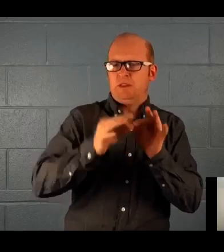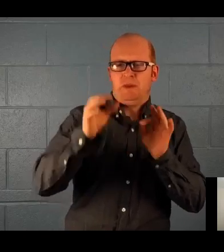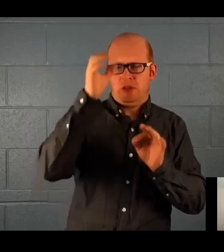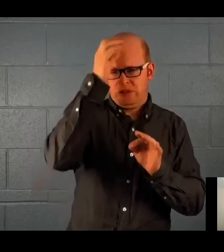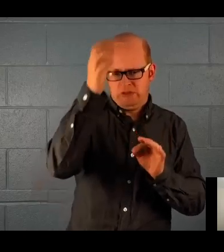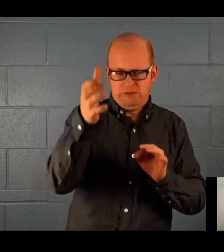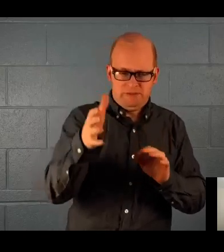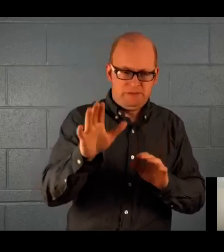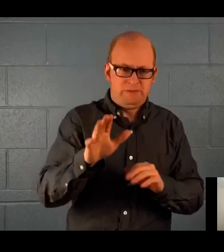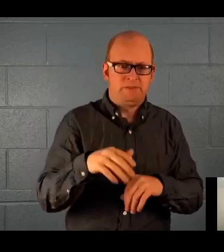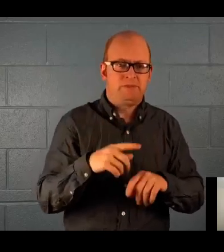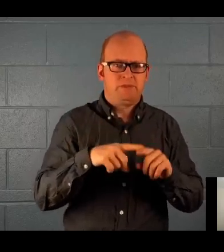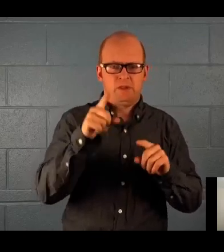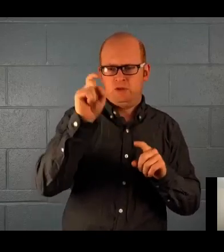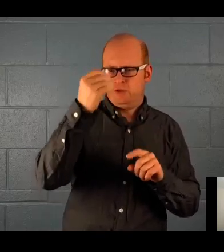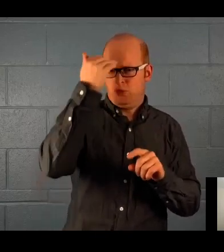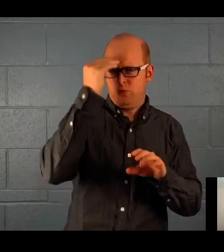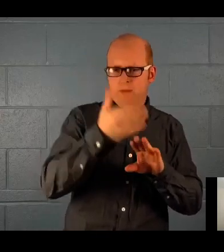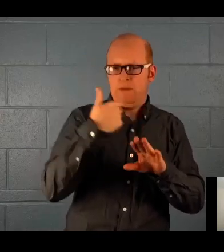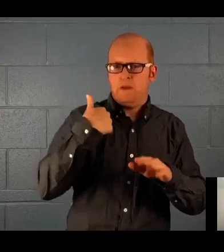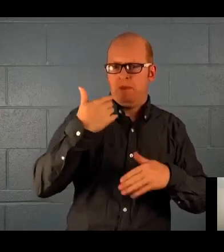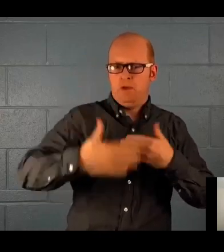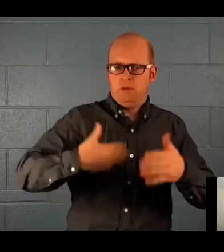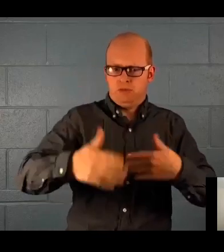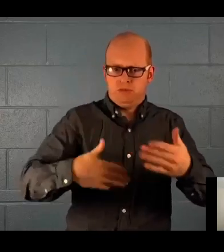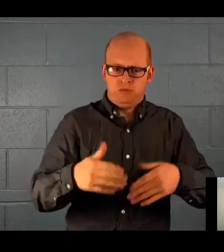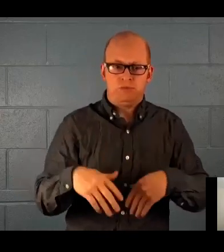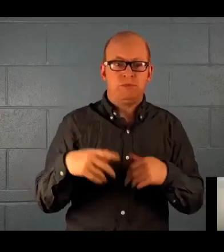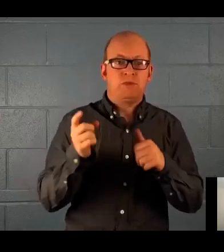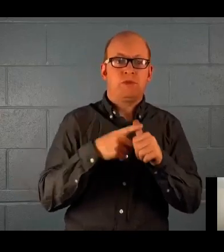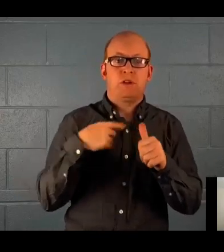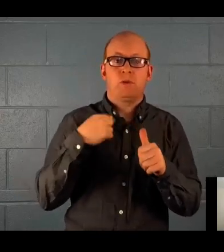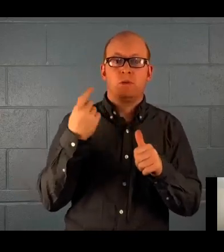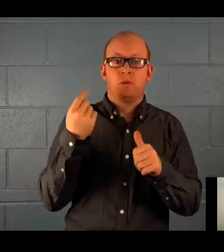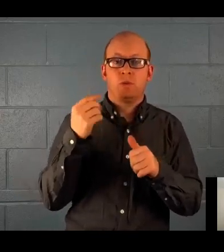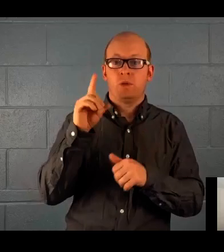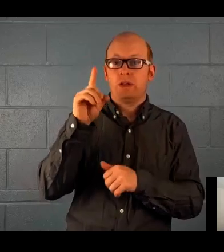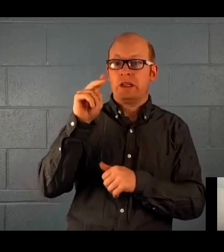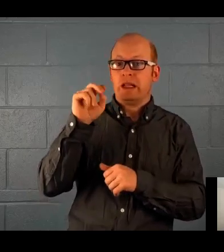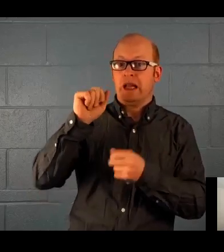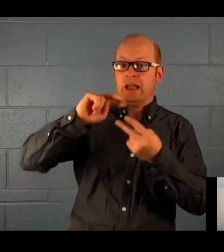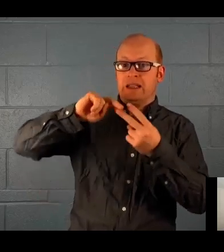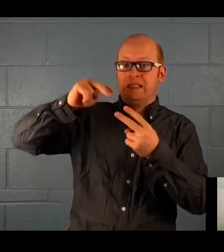This is a simple concept, but one that you should know before we go on with the talk.